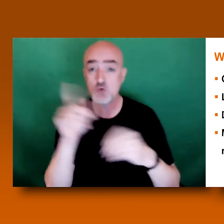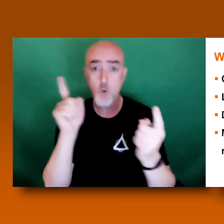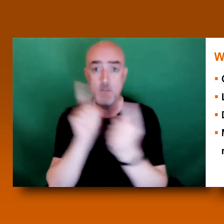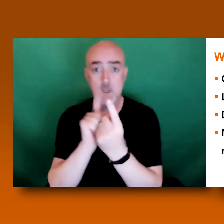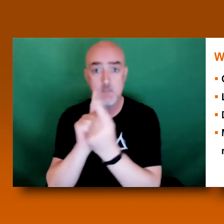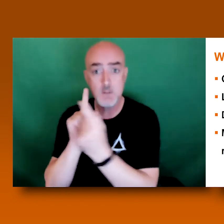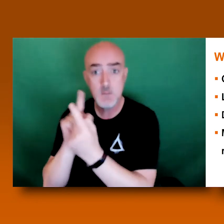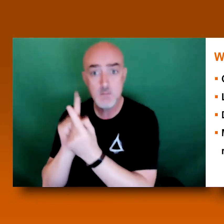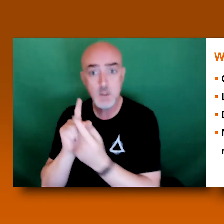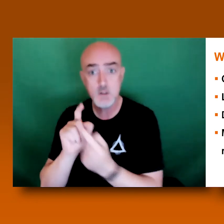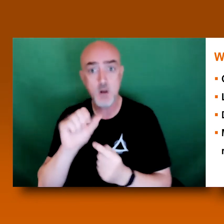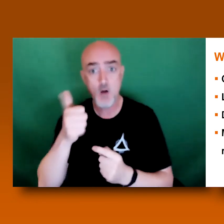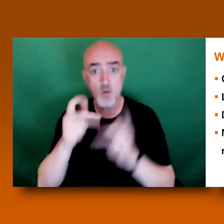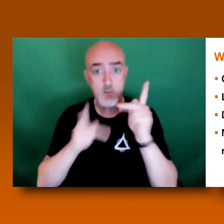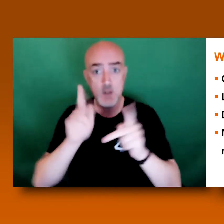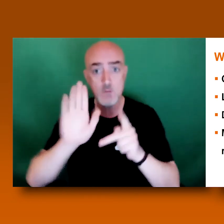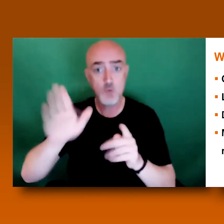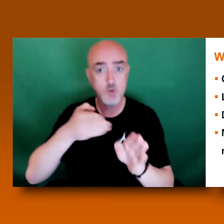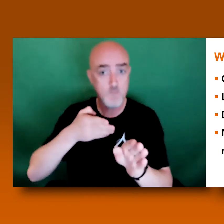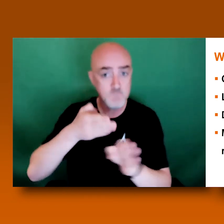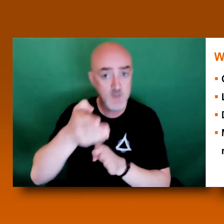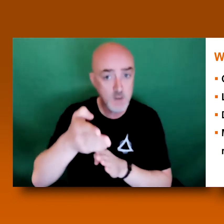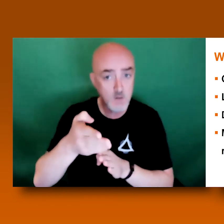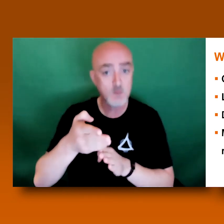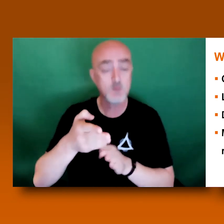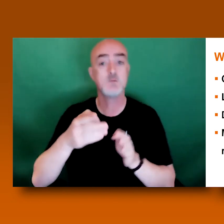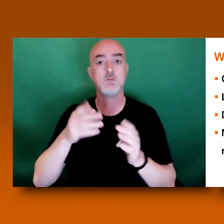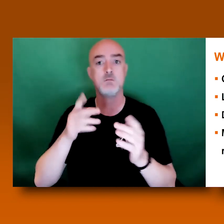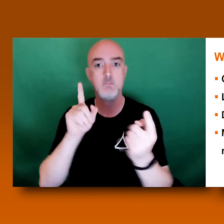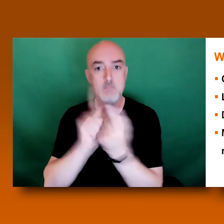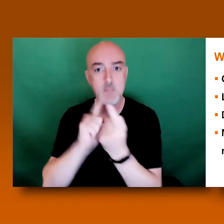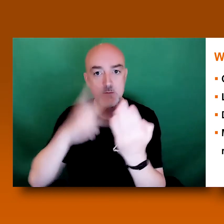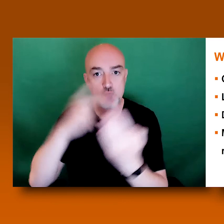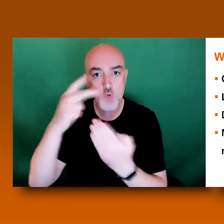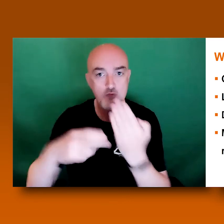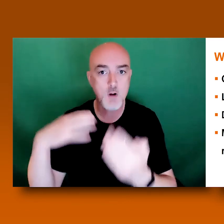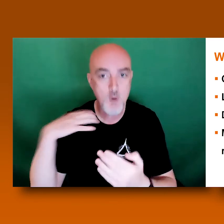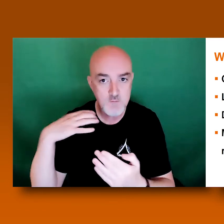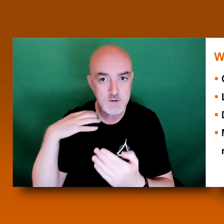And we also get a chance to meet other colleagues and program officials